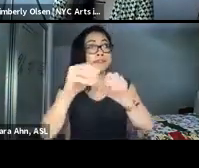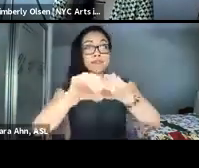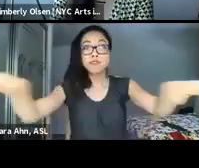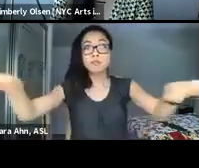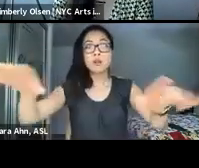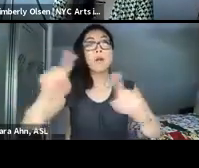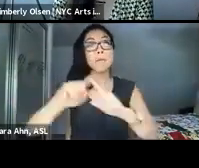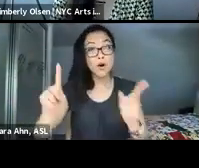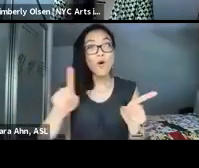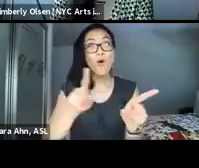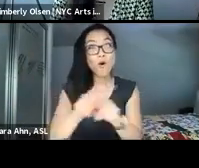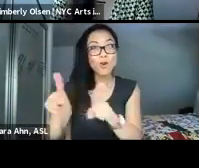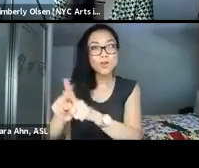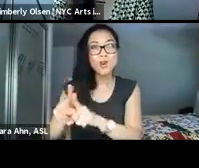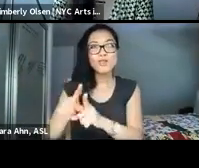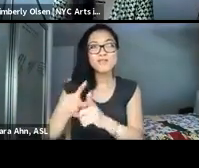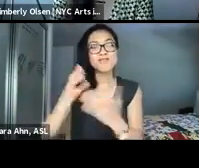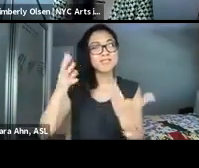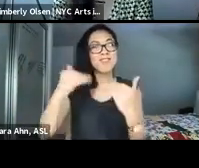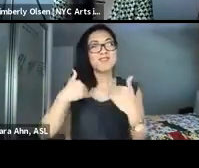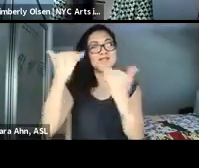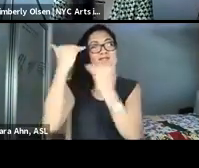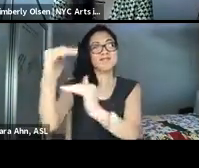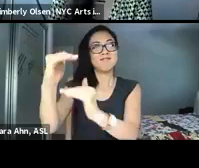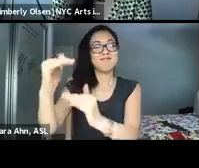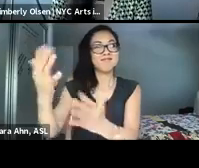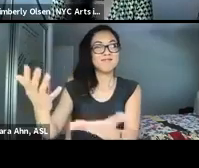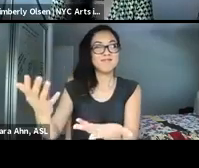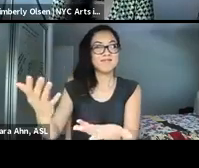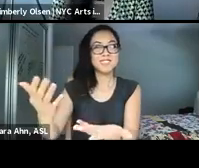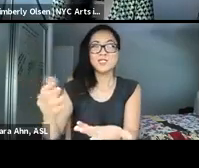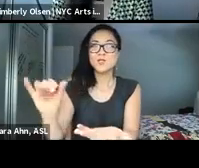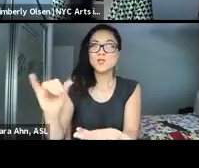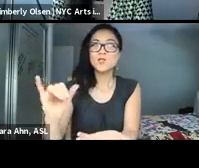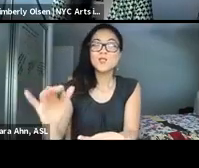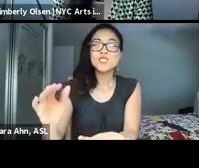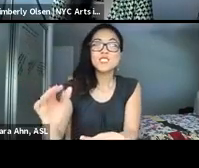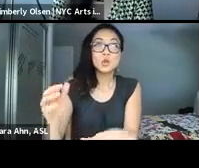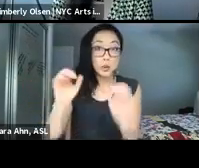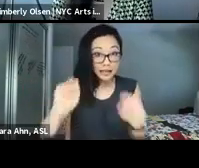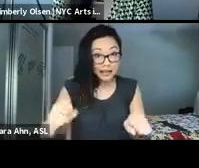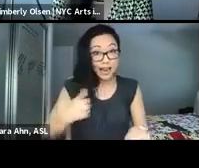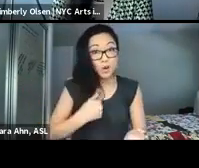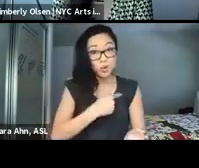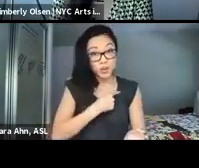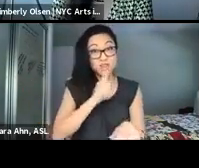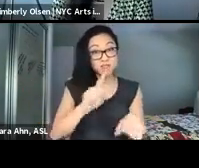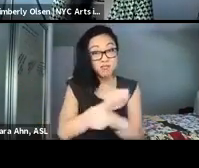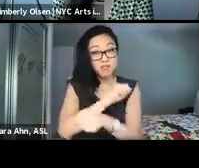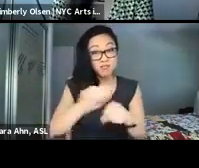work being generated, what is happening to the copyright of that. On Instagram, you use